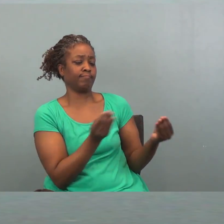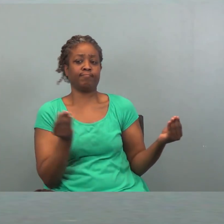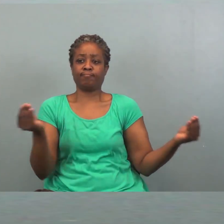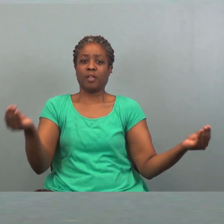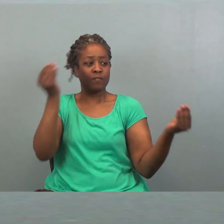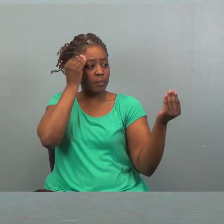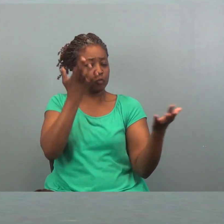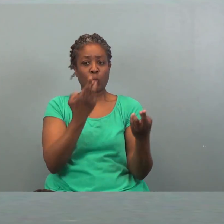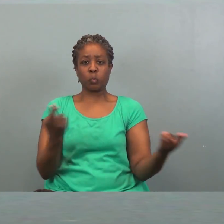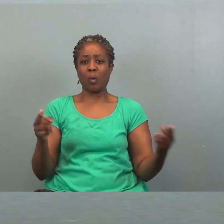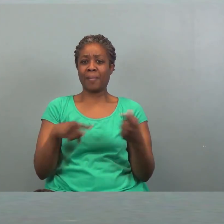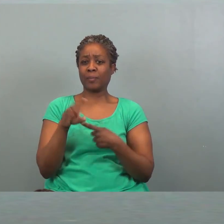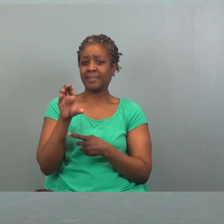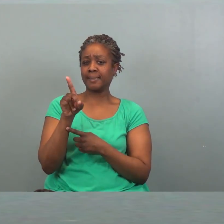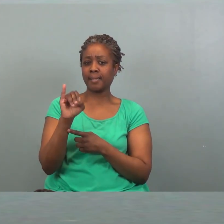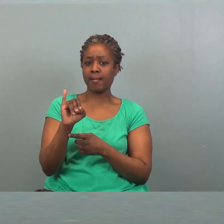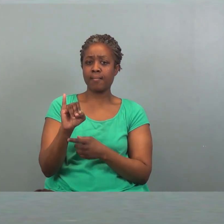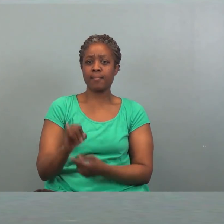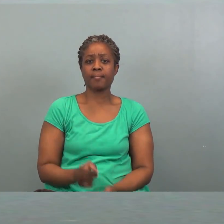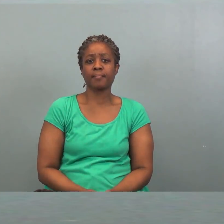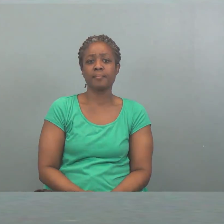about this valuable resource.